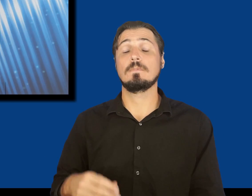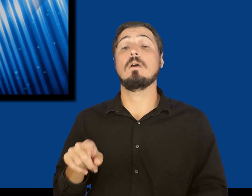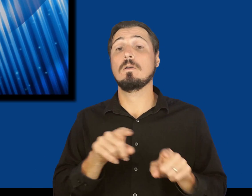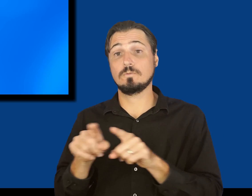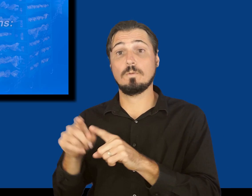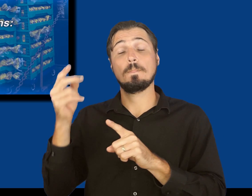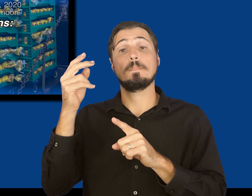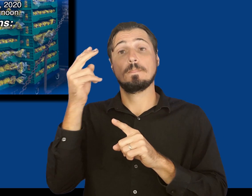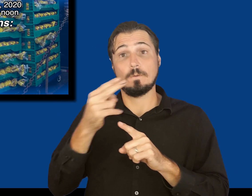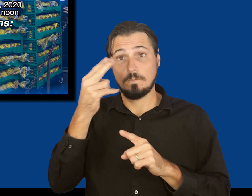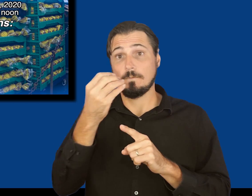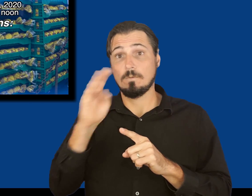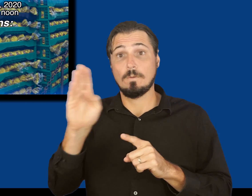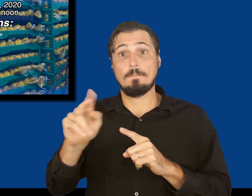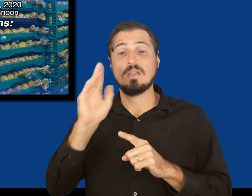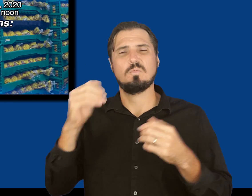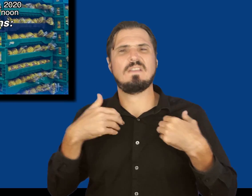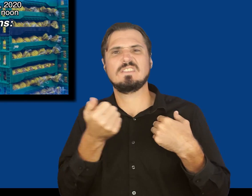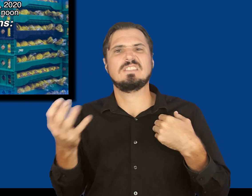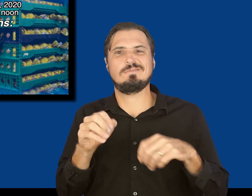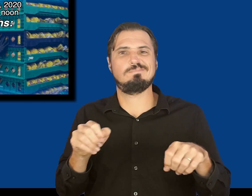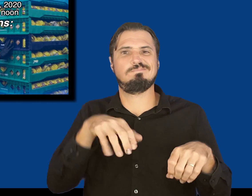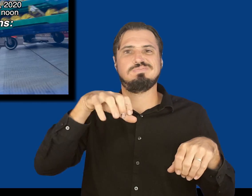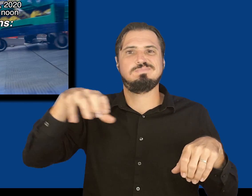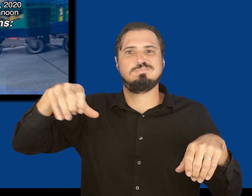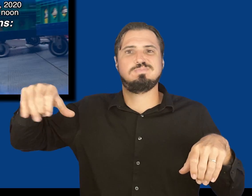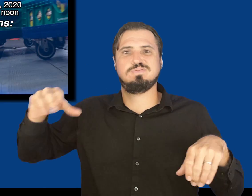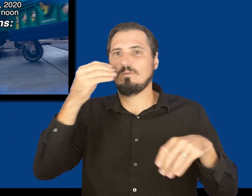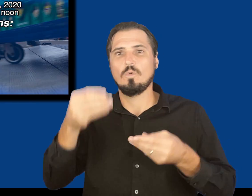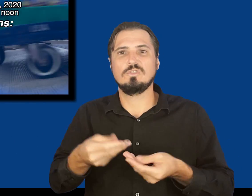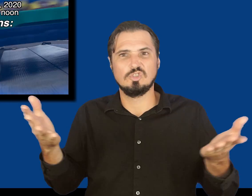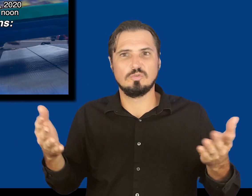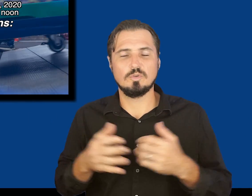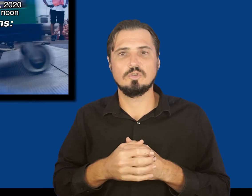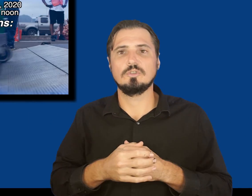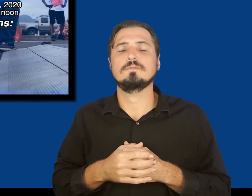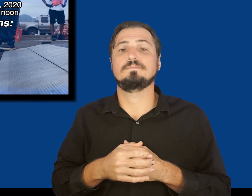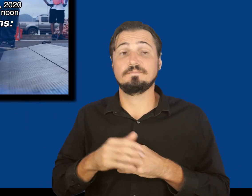food bank has scheduled a series of pop-up food distributions. The next one is scheduled Thursday,